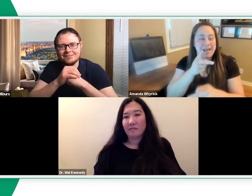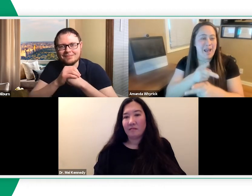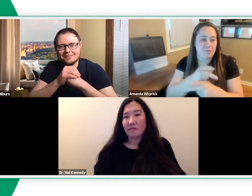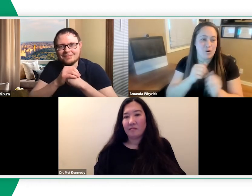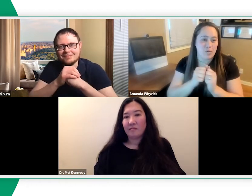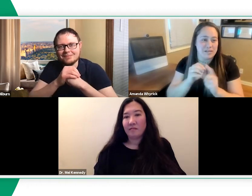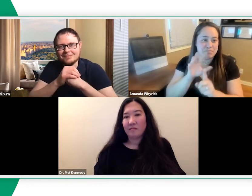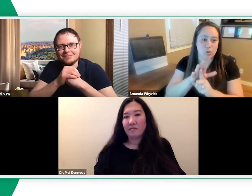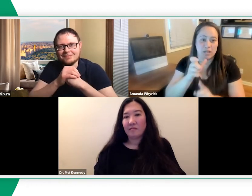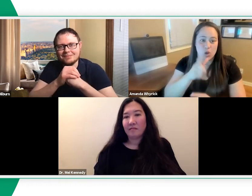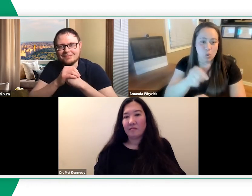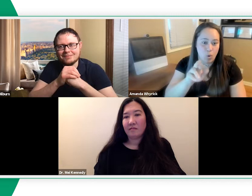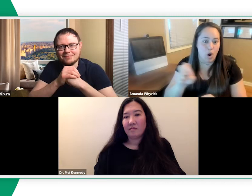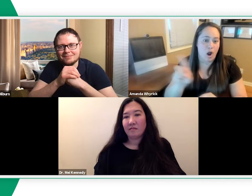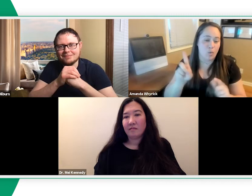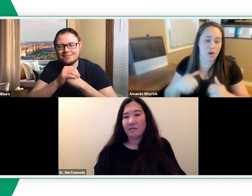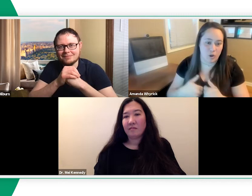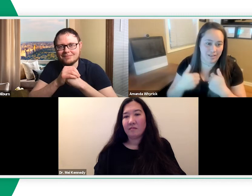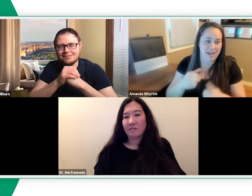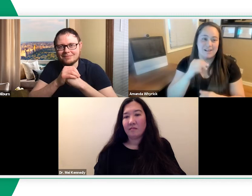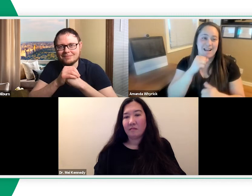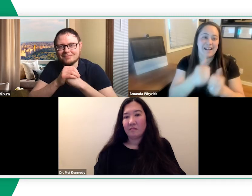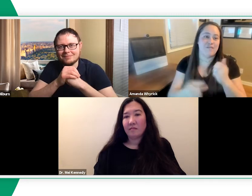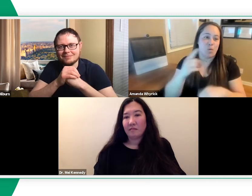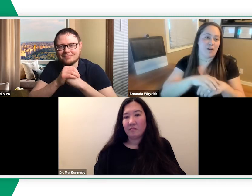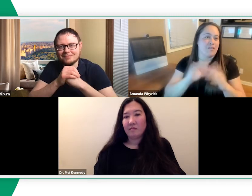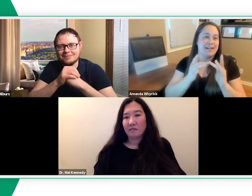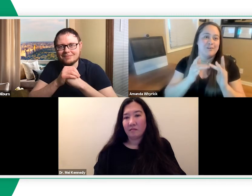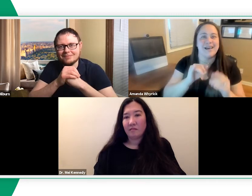be careful with exposing who you are, where you live, and not everyone on the internet